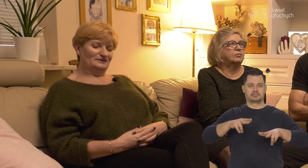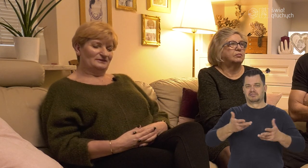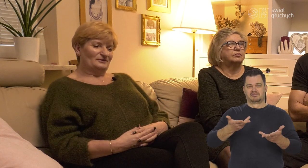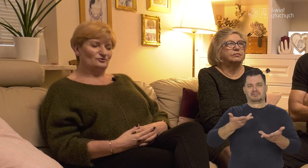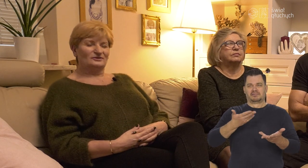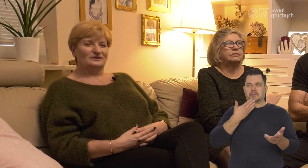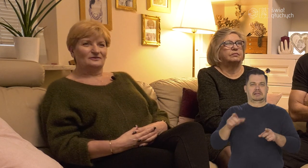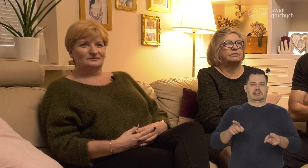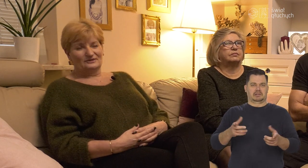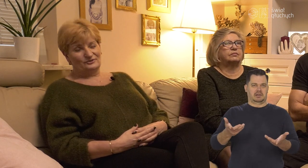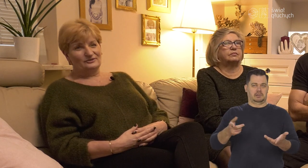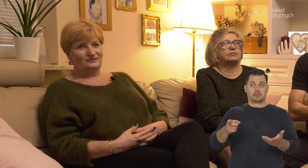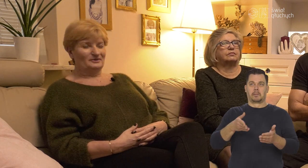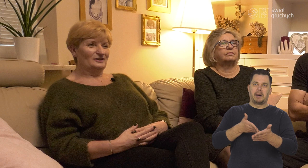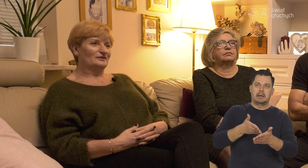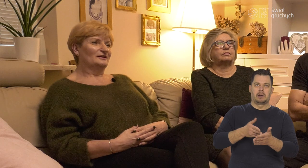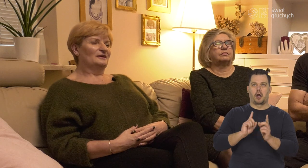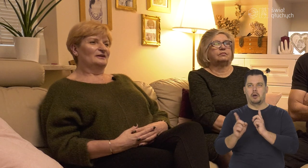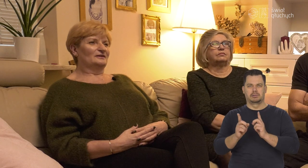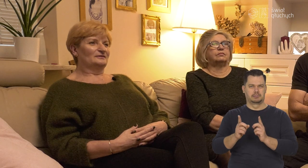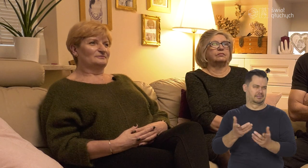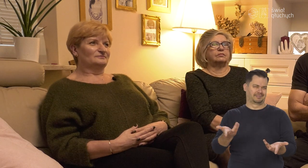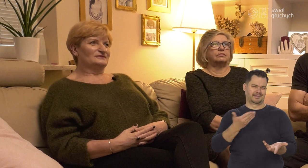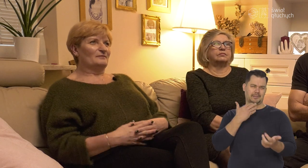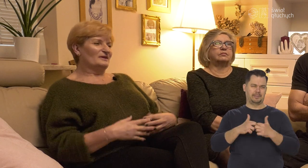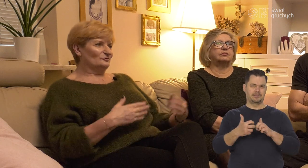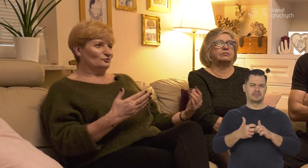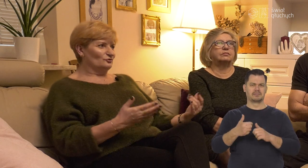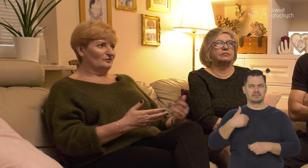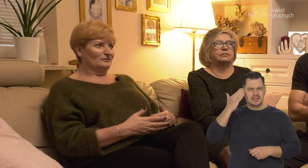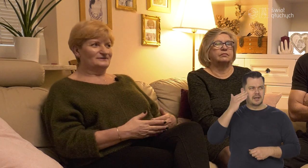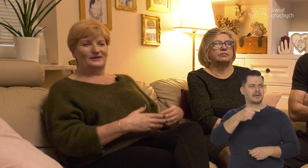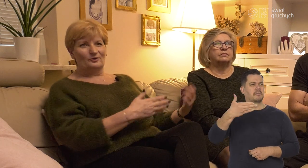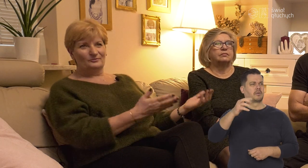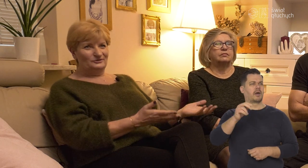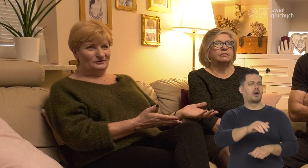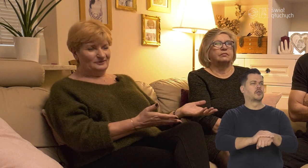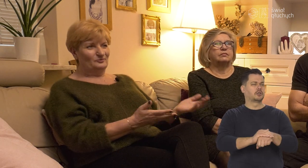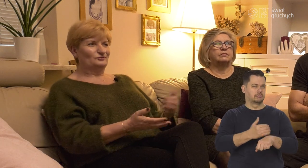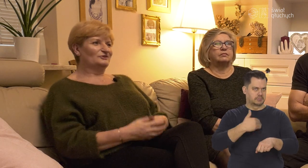it doesn't matter, there is no barrier. I know a lot of Monica's friends,